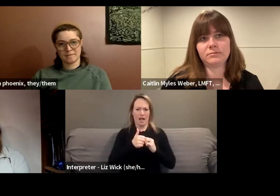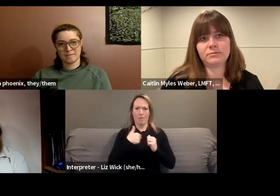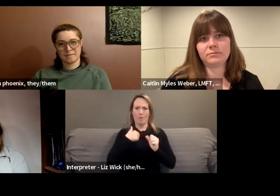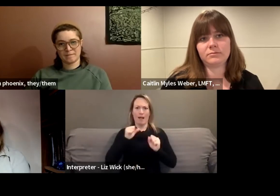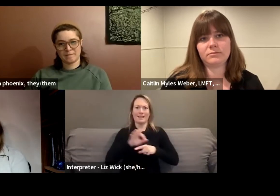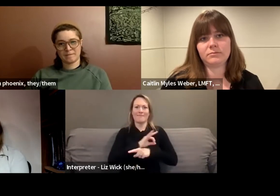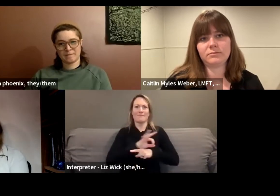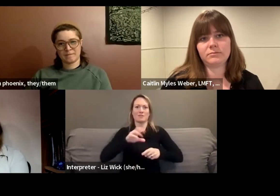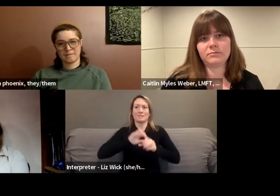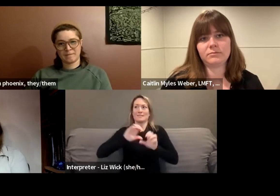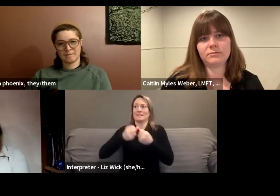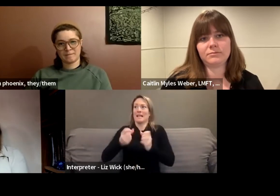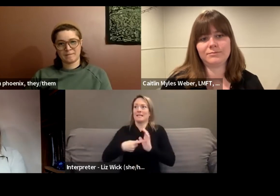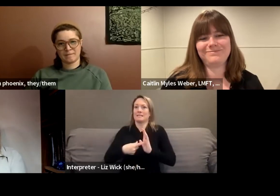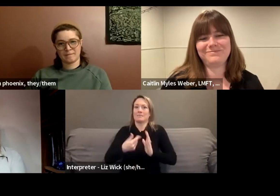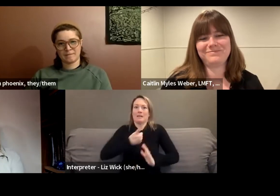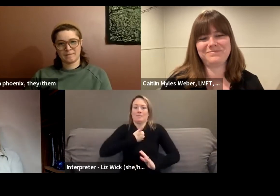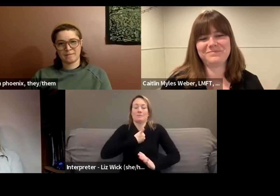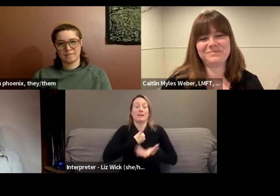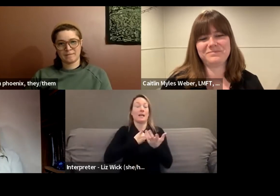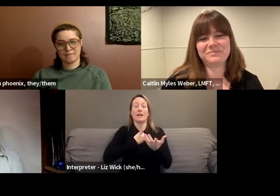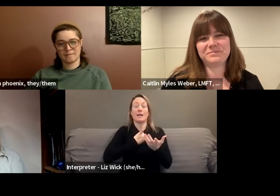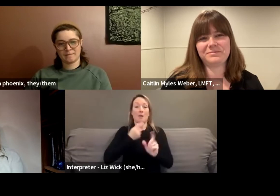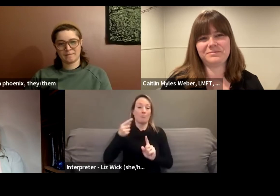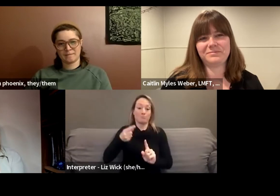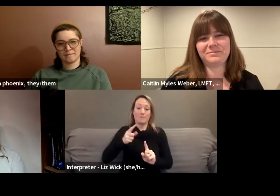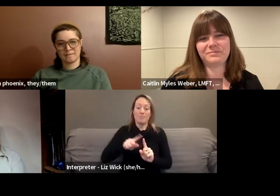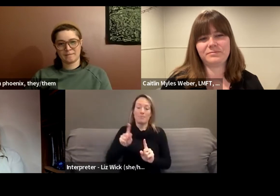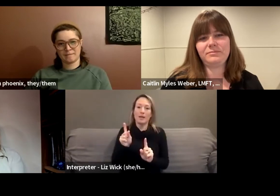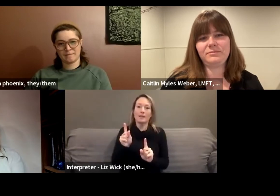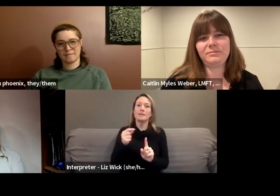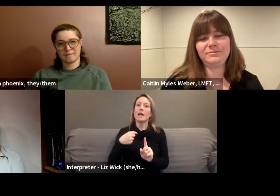in society sometimes, but it's a struggle sometimes.